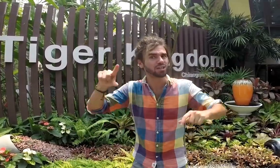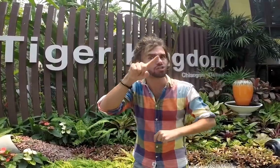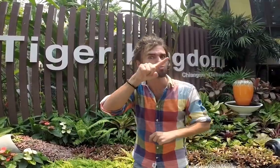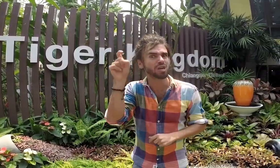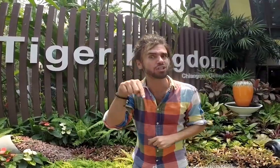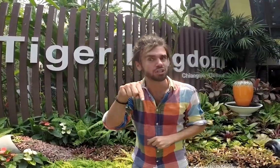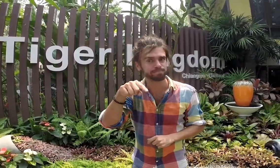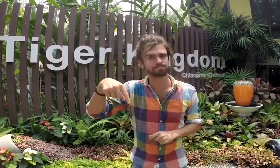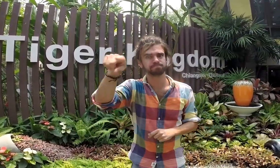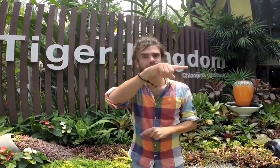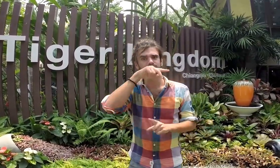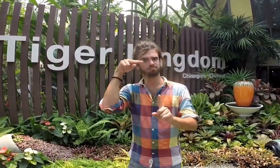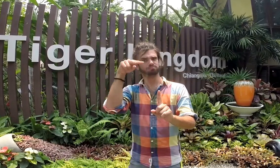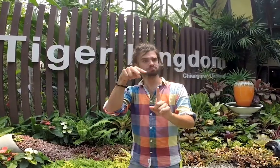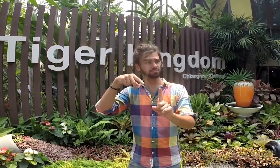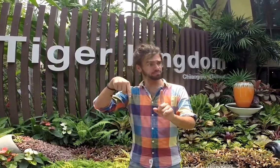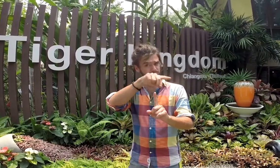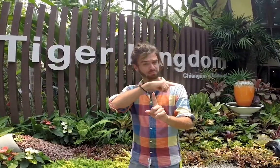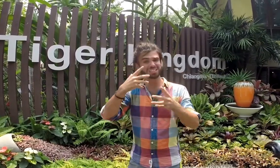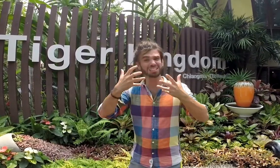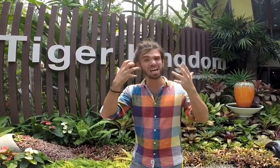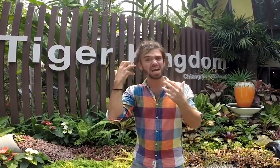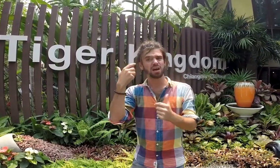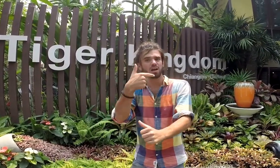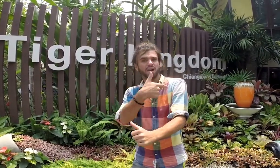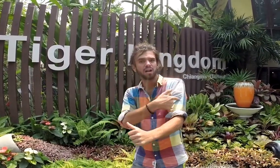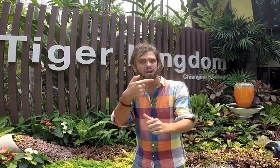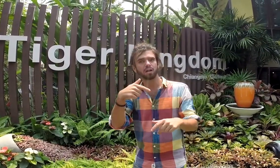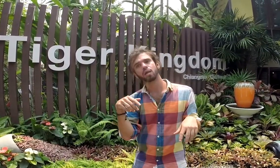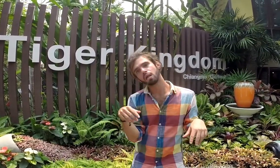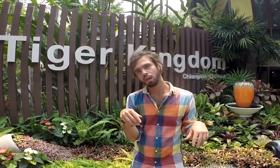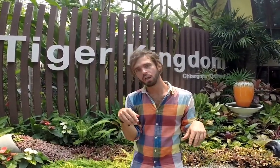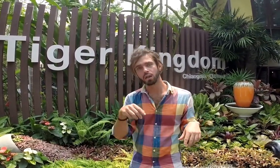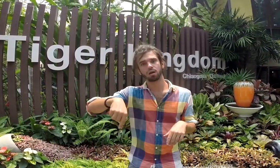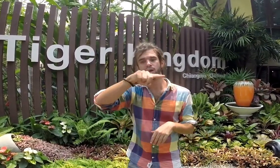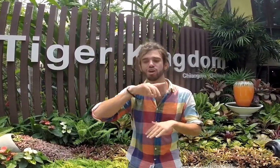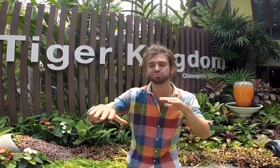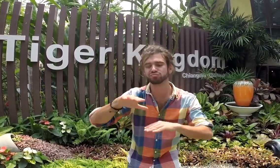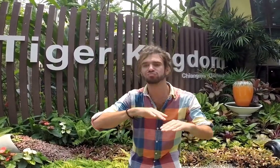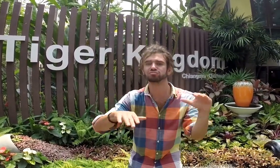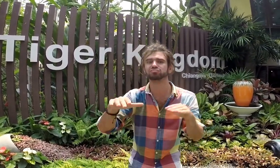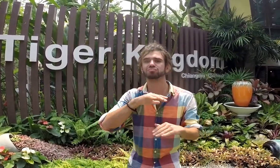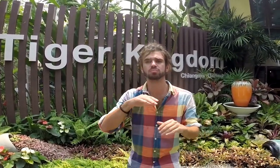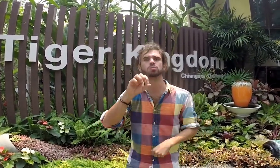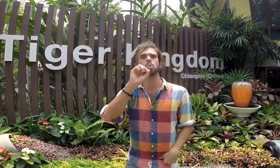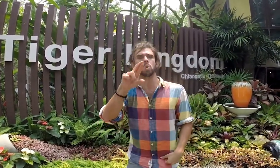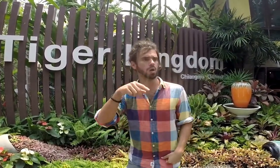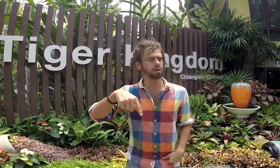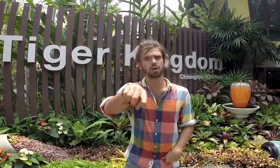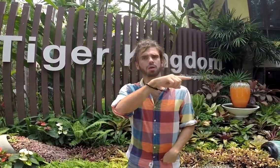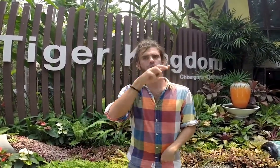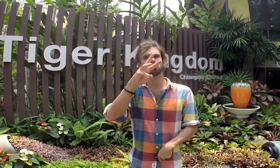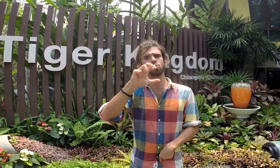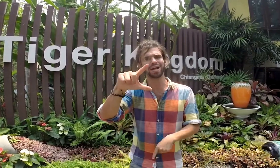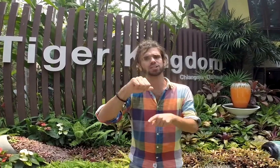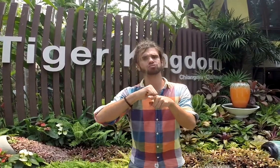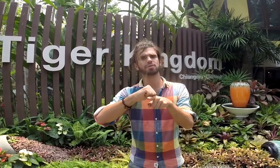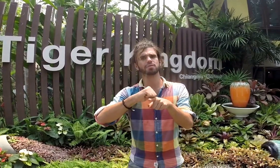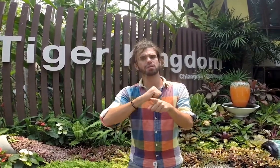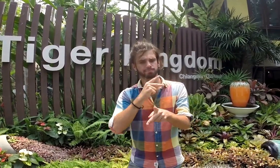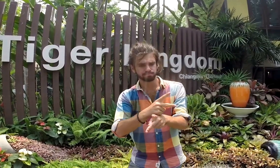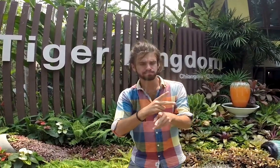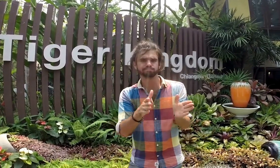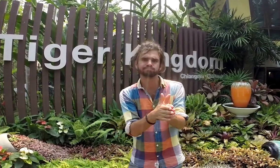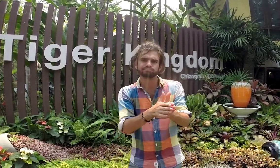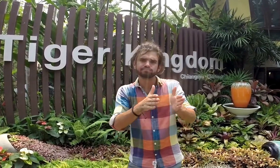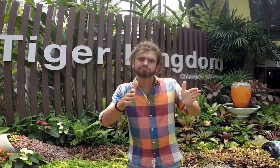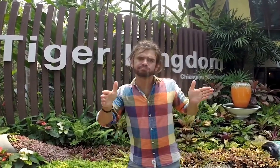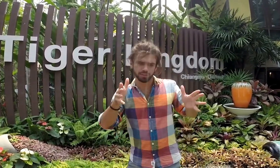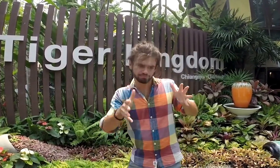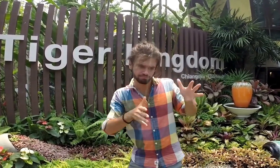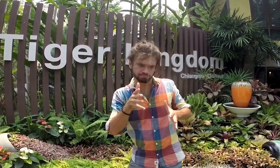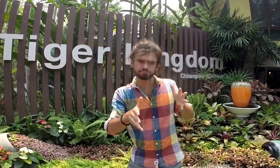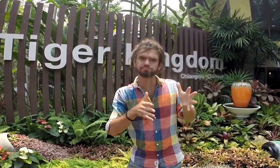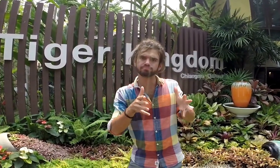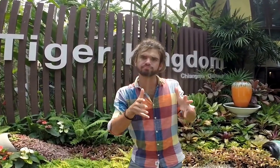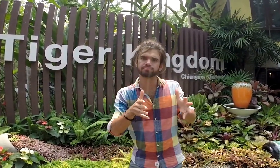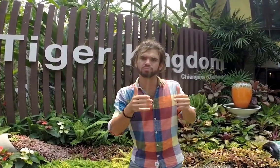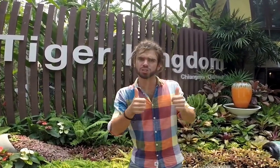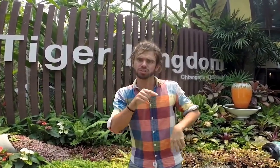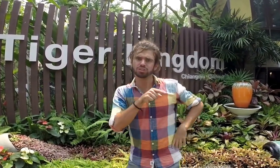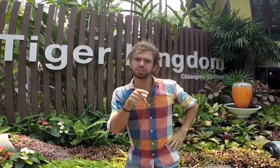The big question you might be asking is if the tigers are sedated or just well-trained to be around people?